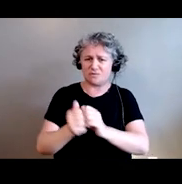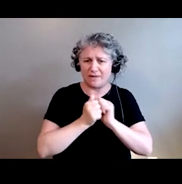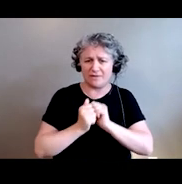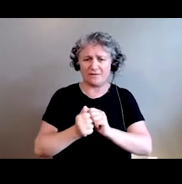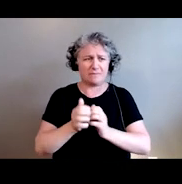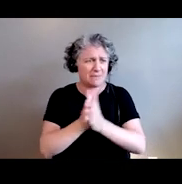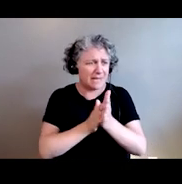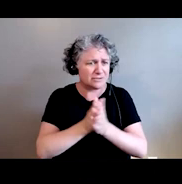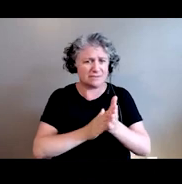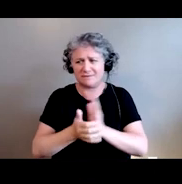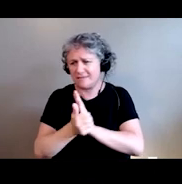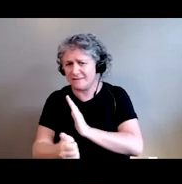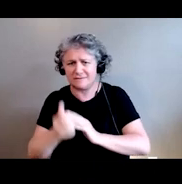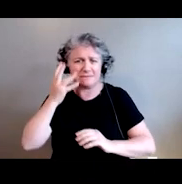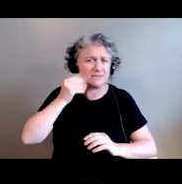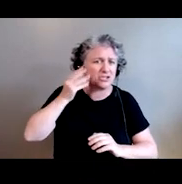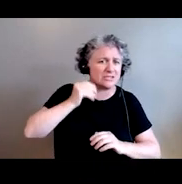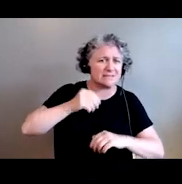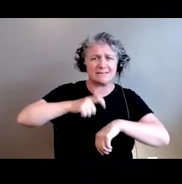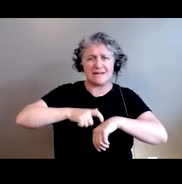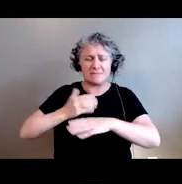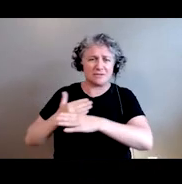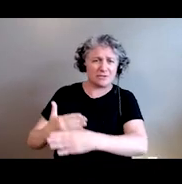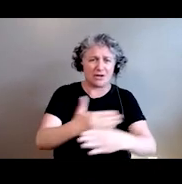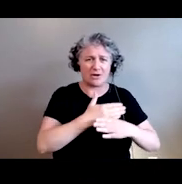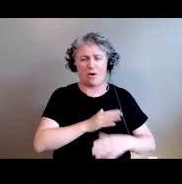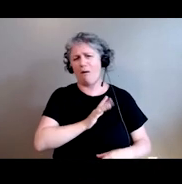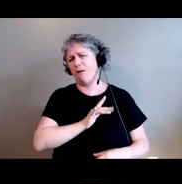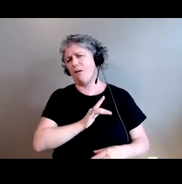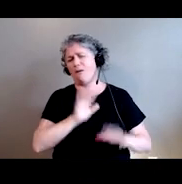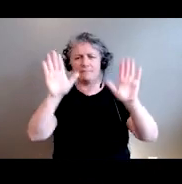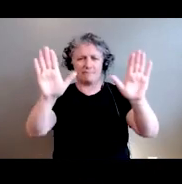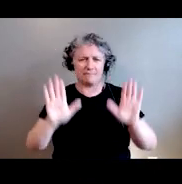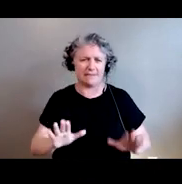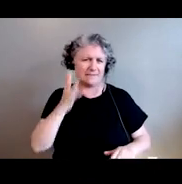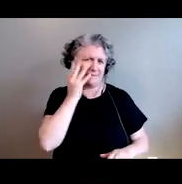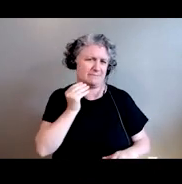Amazing things happen. With all this support, with the belief of our community. With the